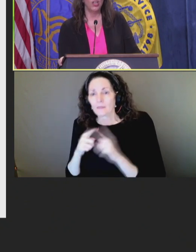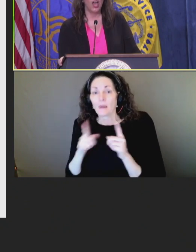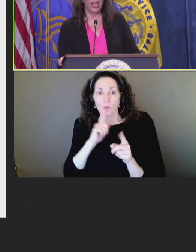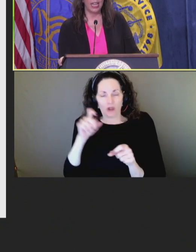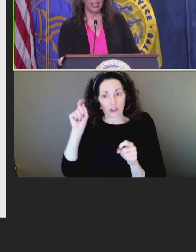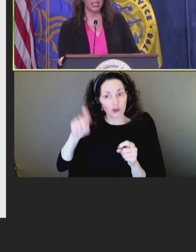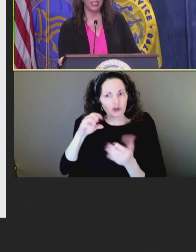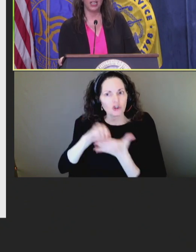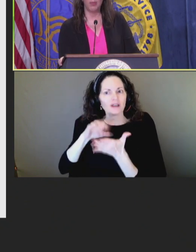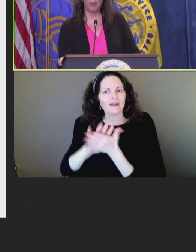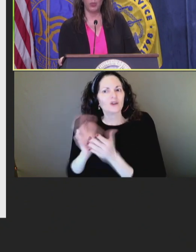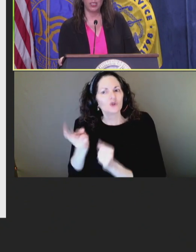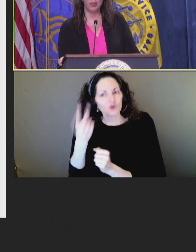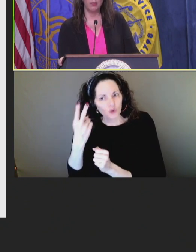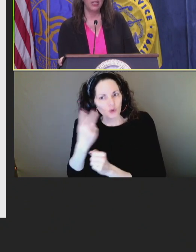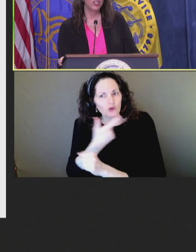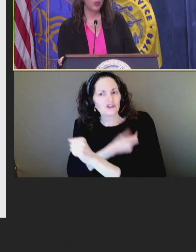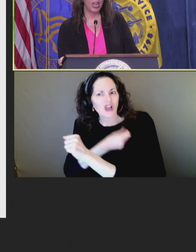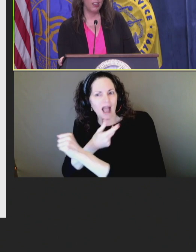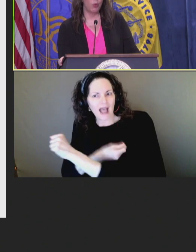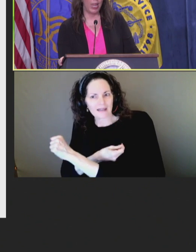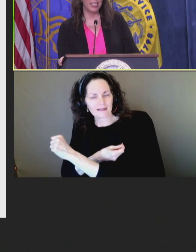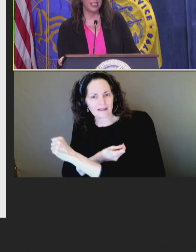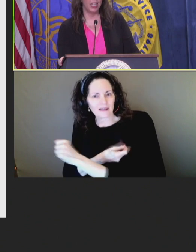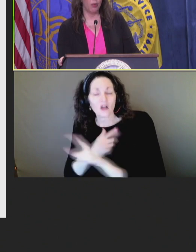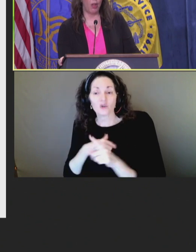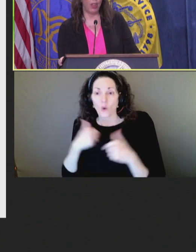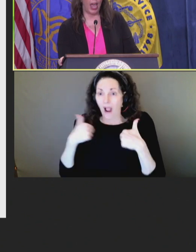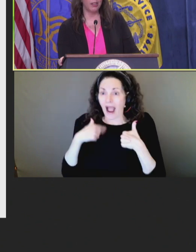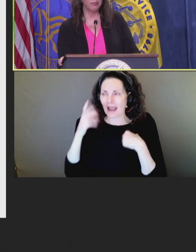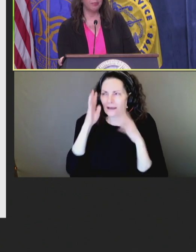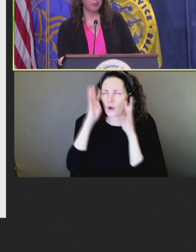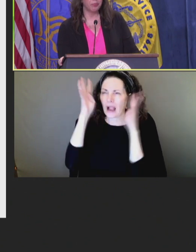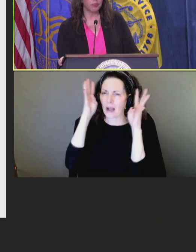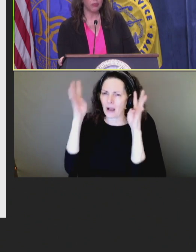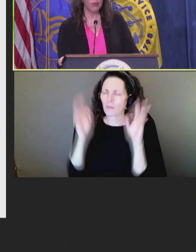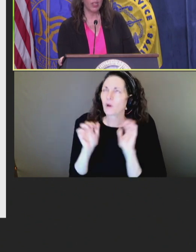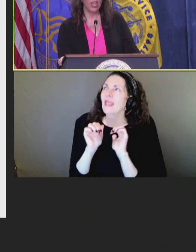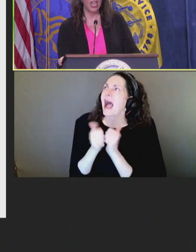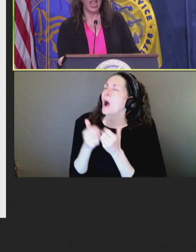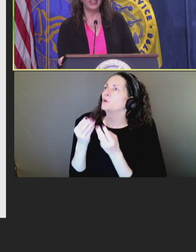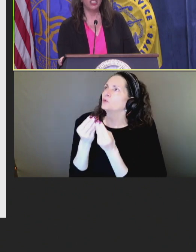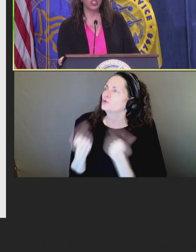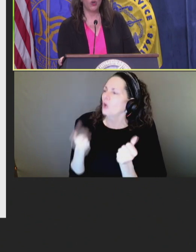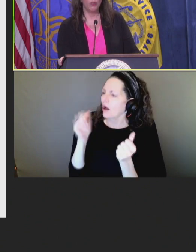IIS had to come up with some creative ways to get around that and then just overall,